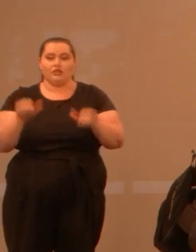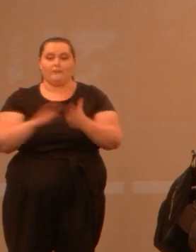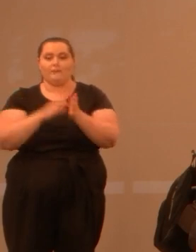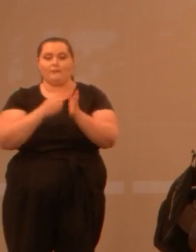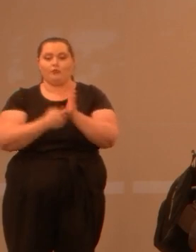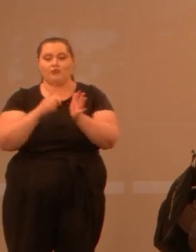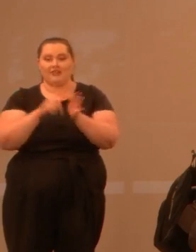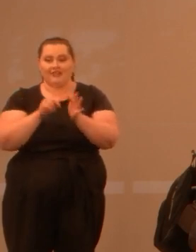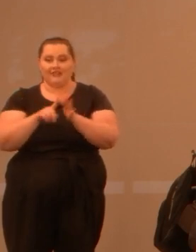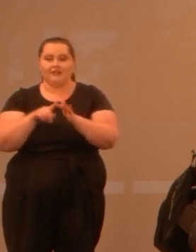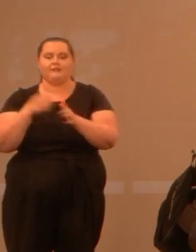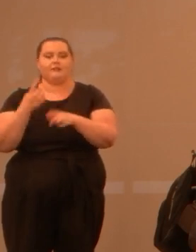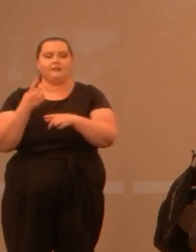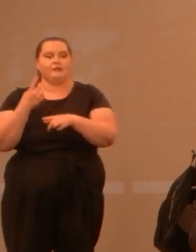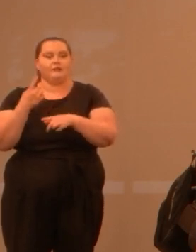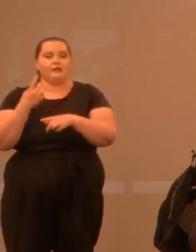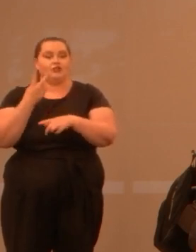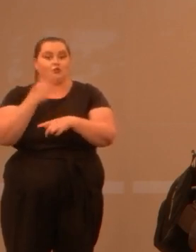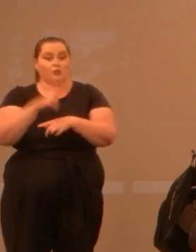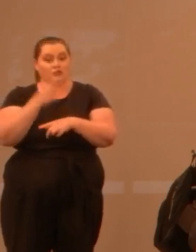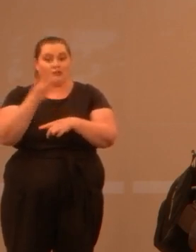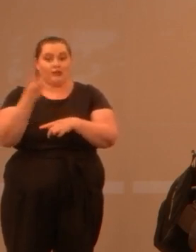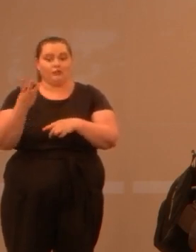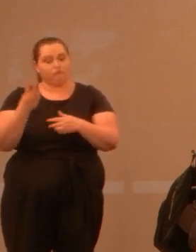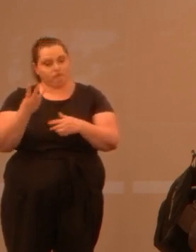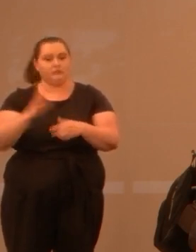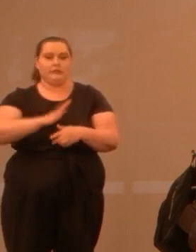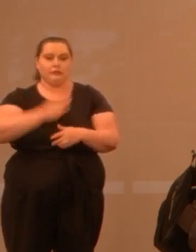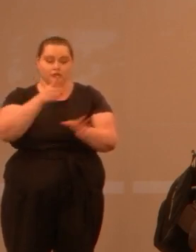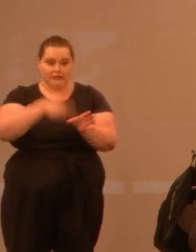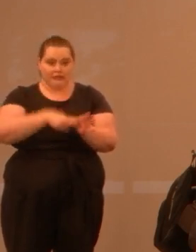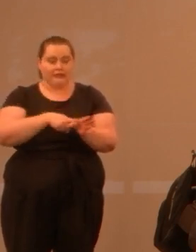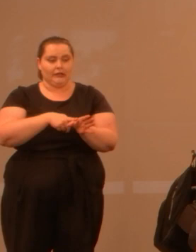that 2023 has been an interesting year and I am extremely grateful for your